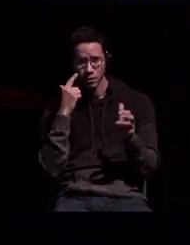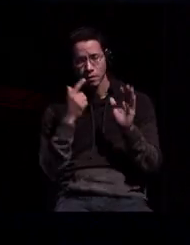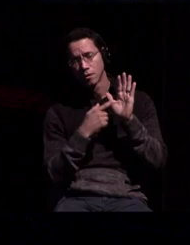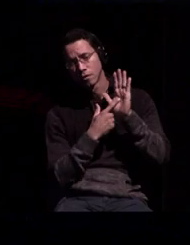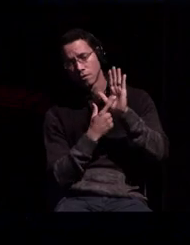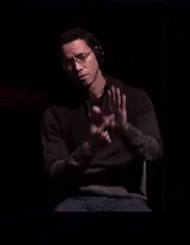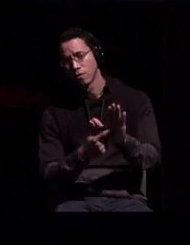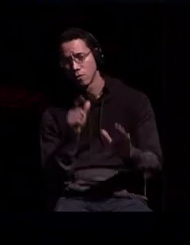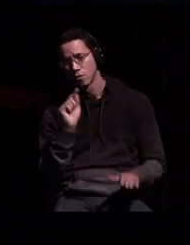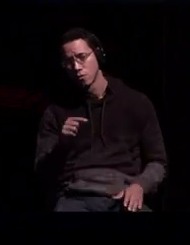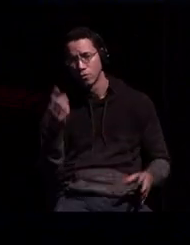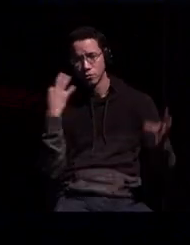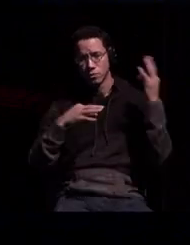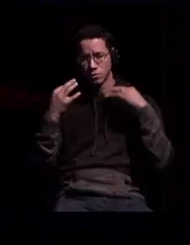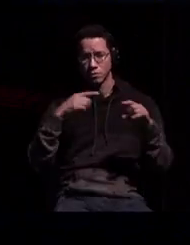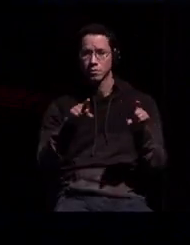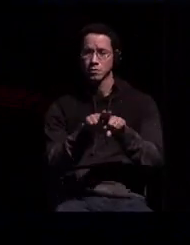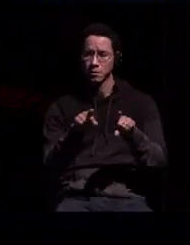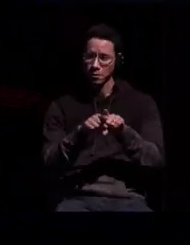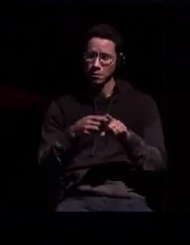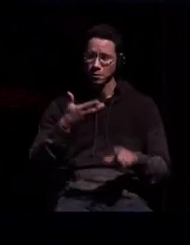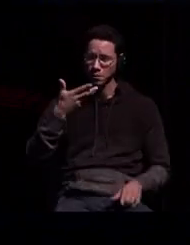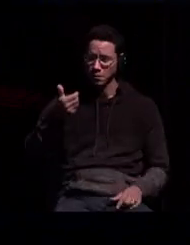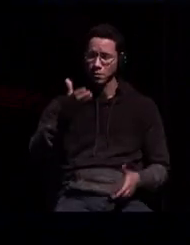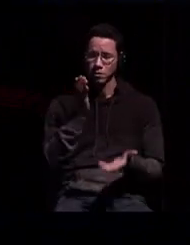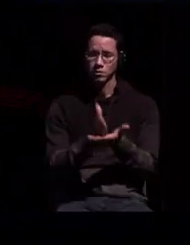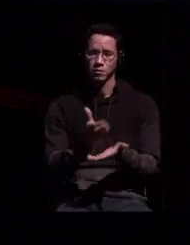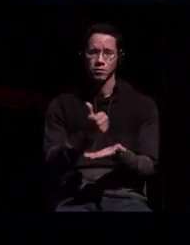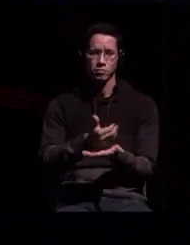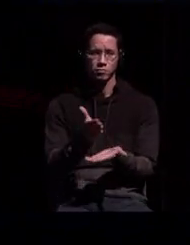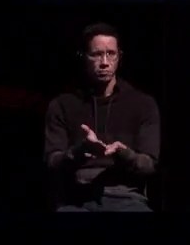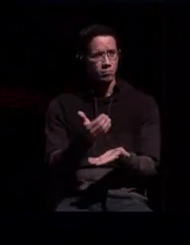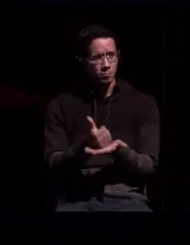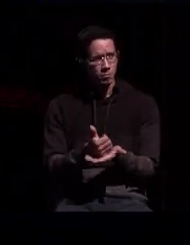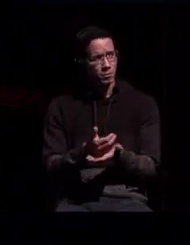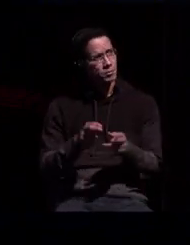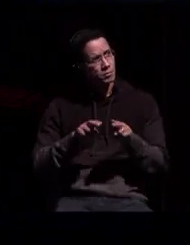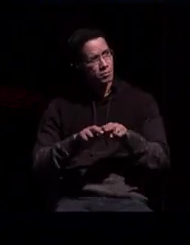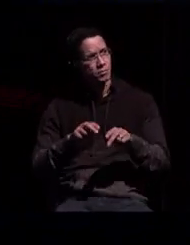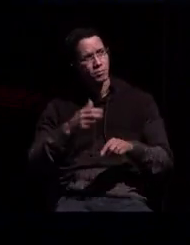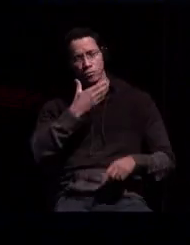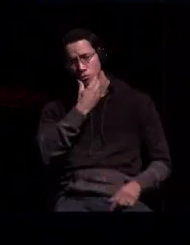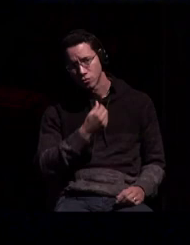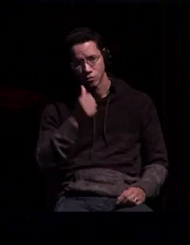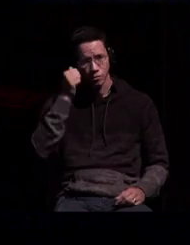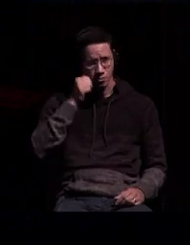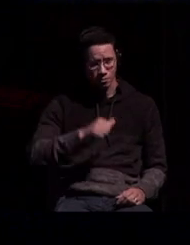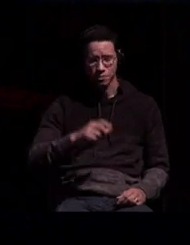greatly promotes the sexual division of work. What does “sexual division of work” mean? The sexual division of work